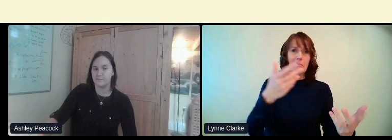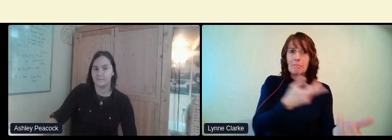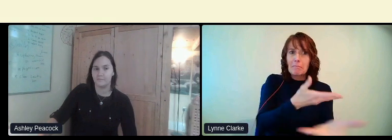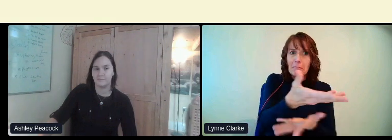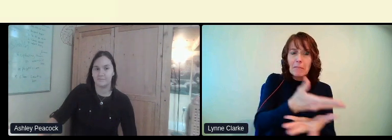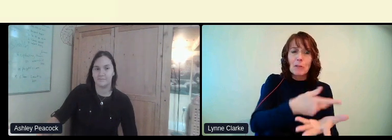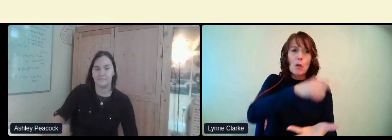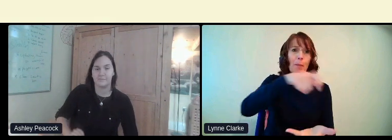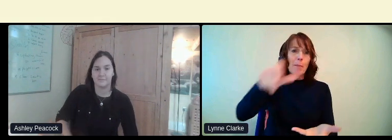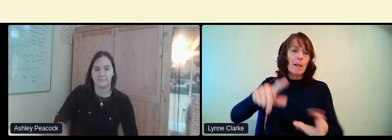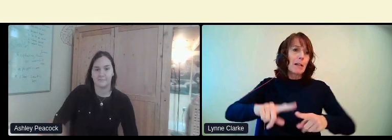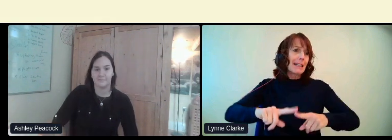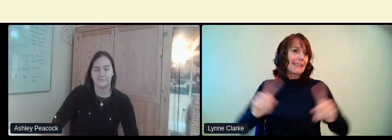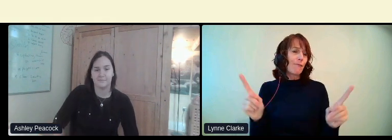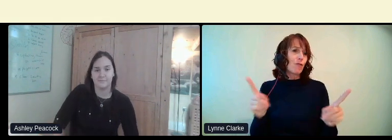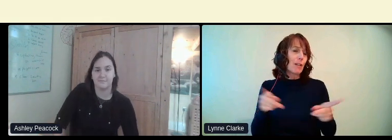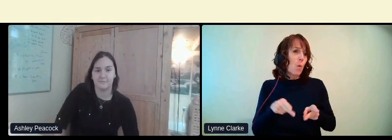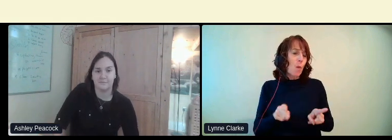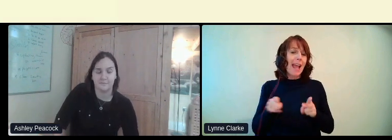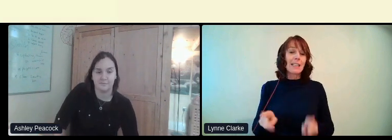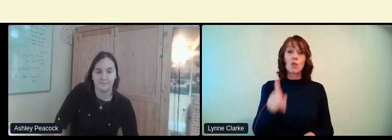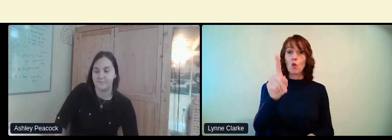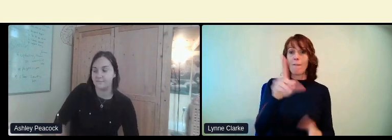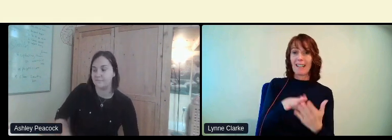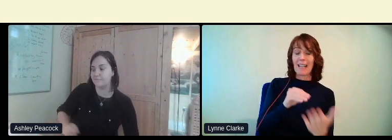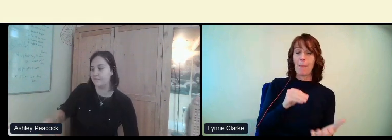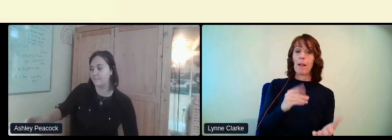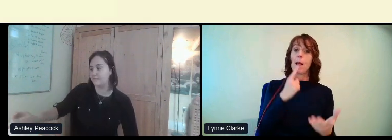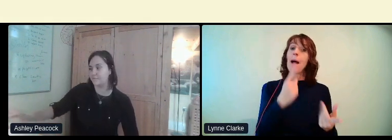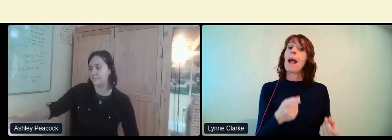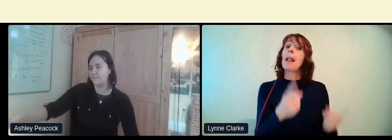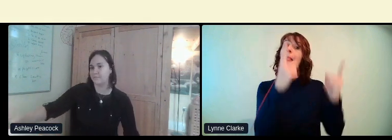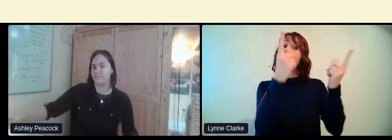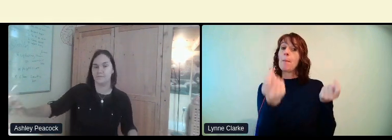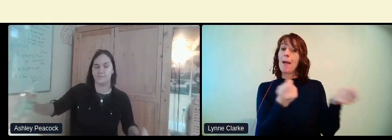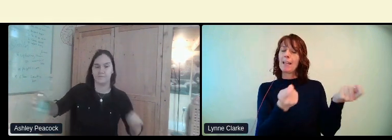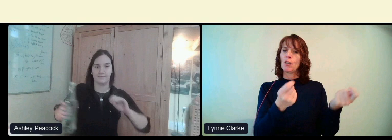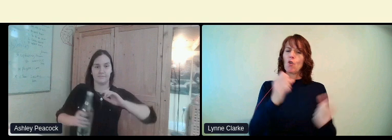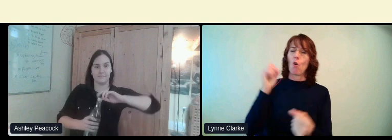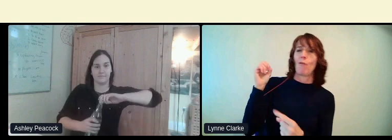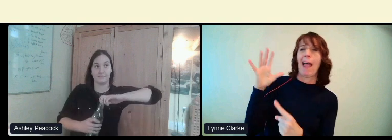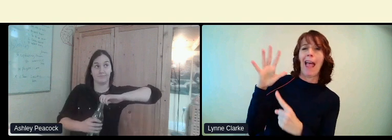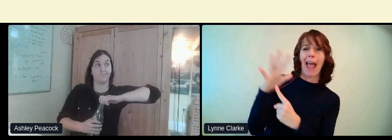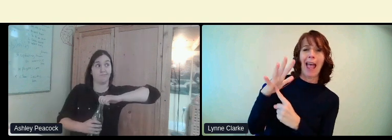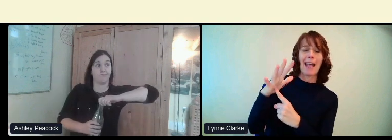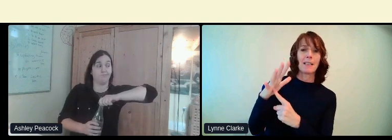Should I be talking to say my line manager or the Head of HR differently to the way I maybe